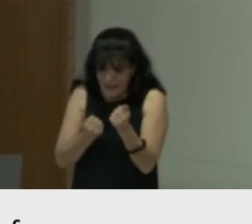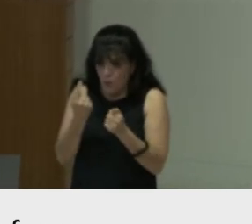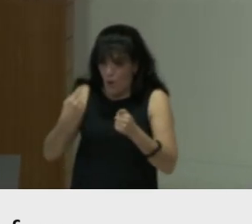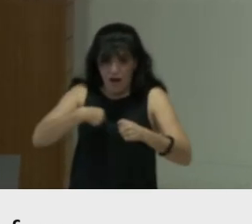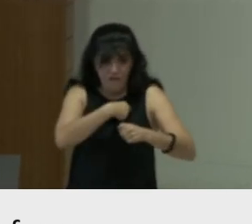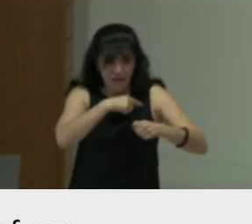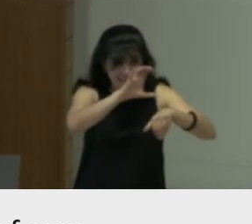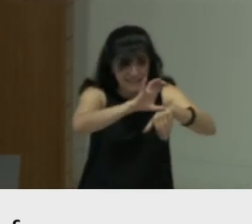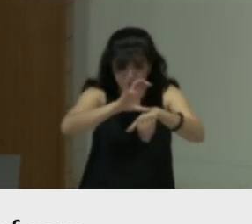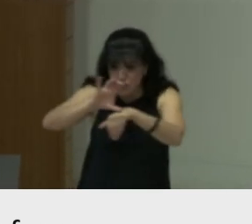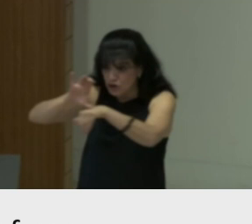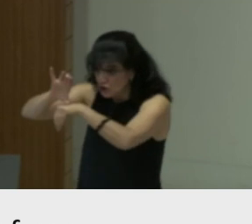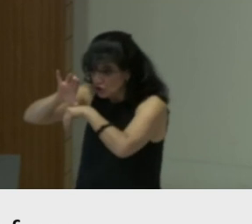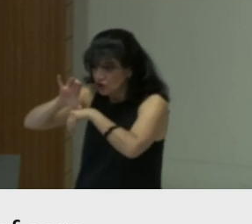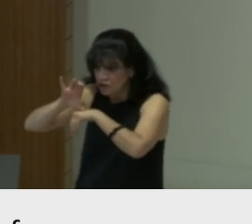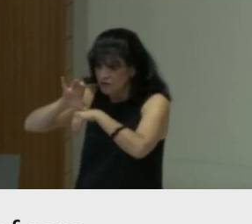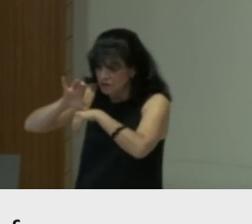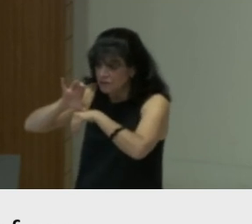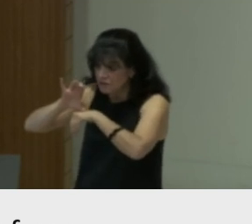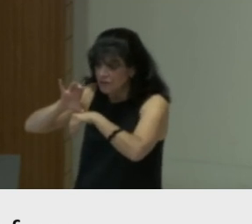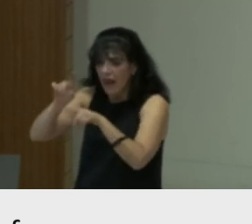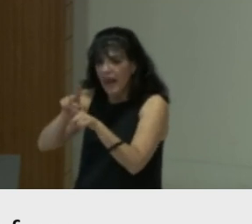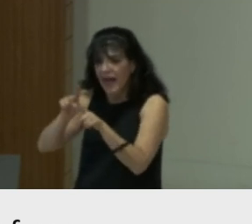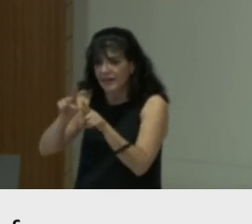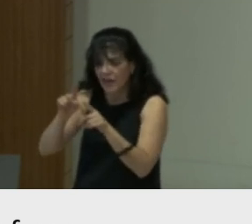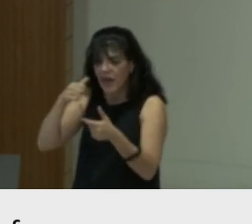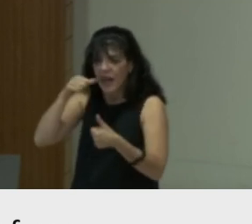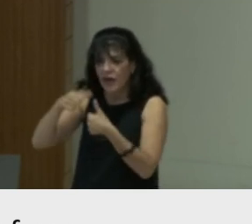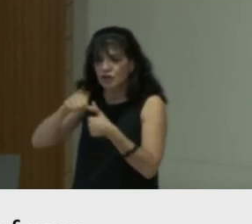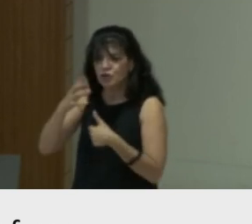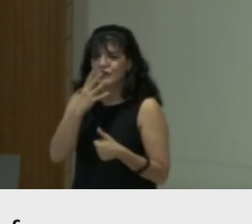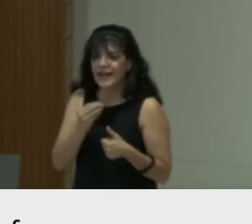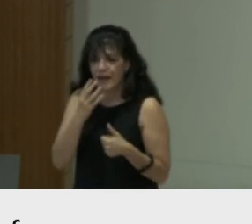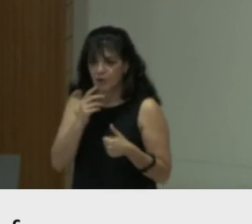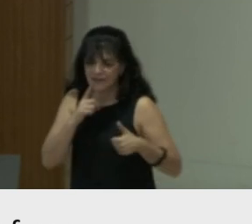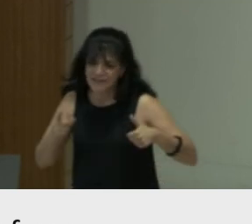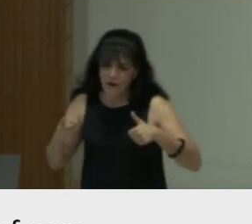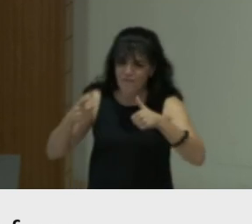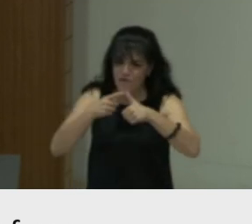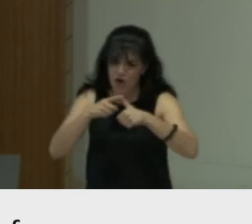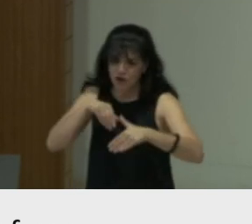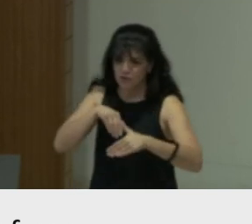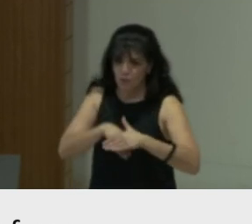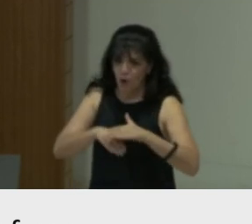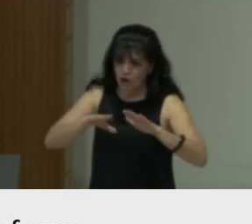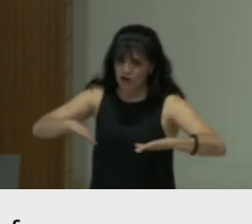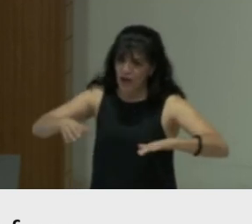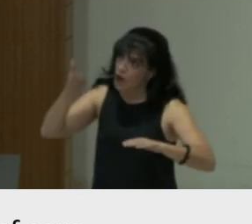is, as the author of the letters to the Hebrews put it, a firstborn child of God. Finally,